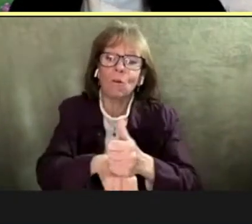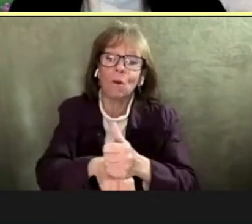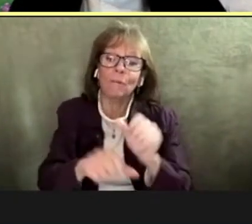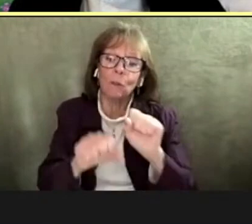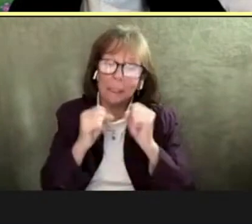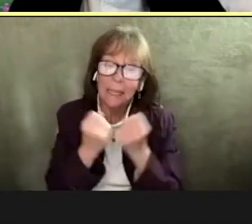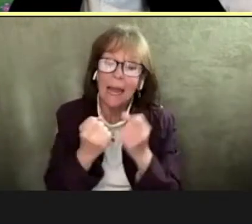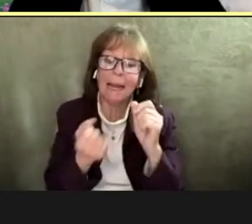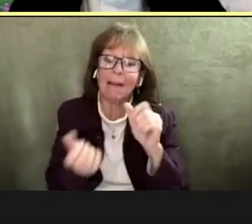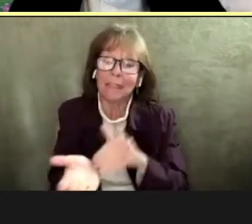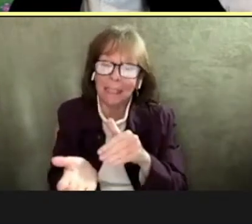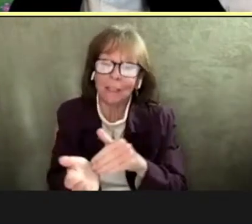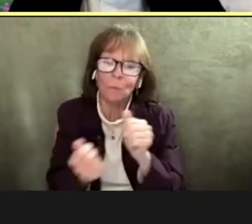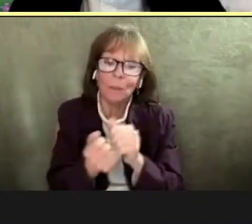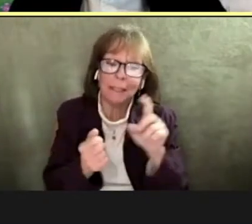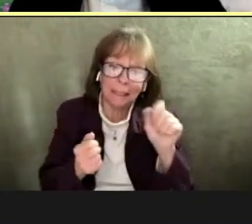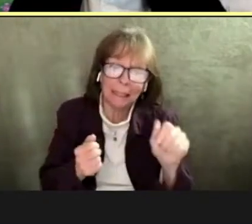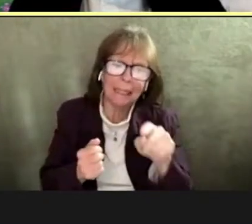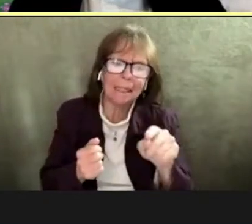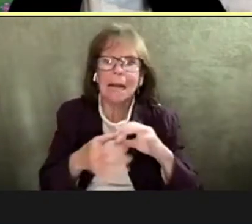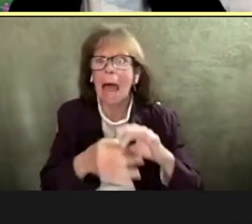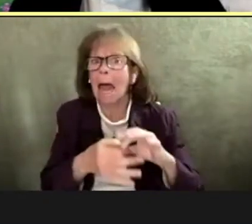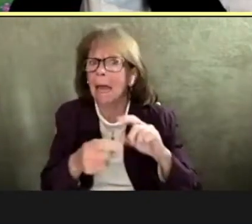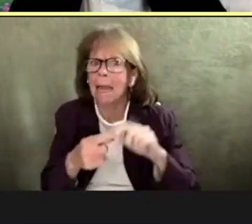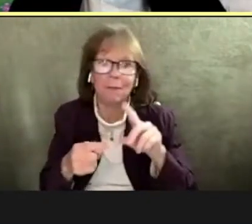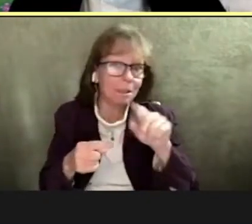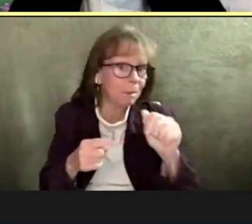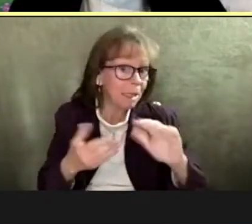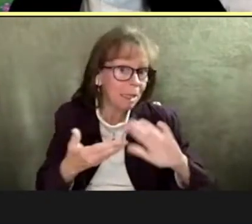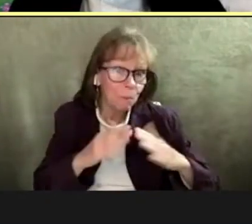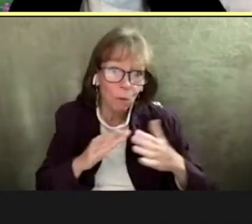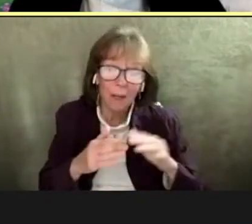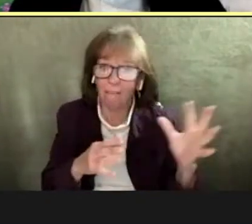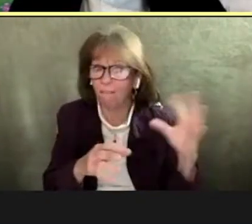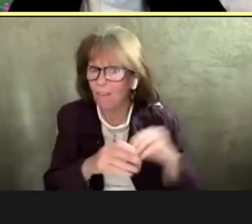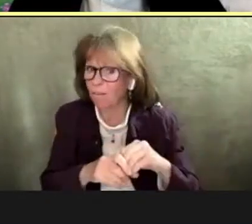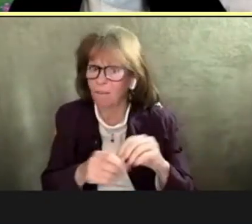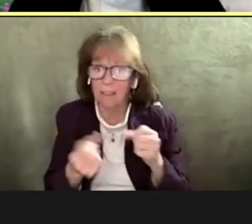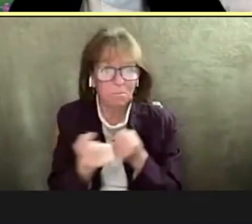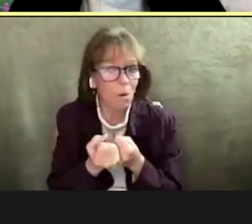A huge ally of the disabled community who's been involved in supportive from